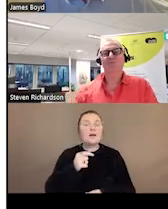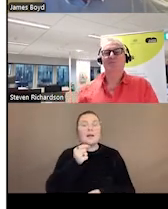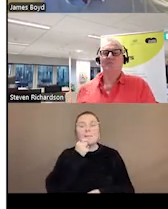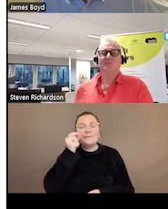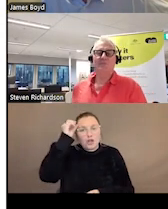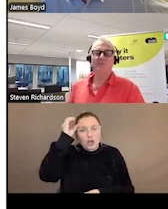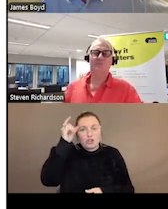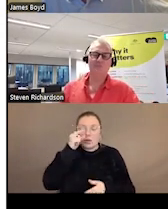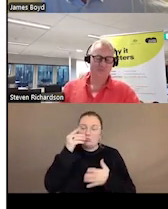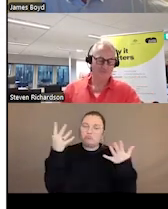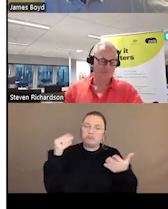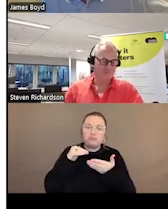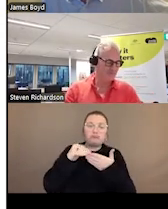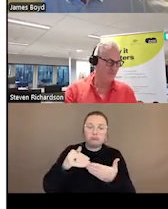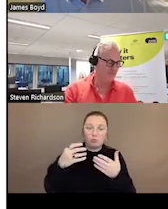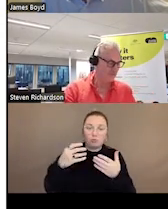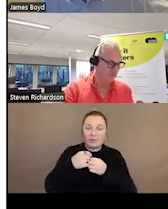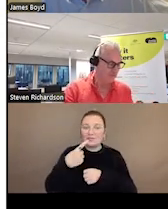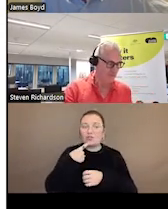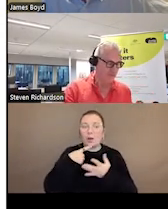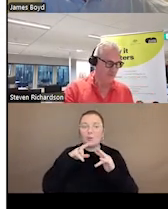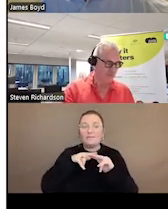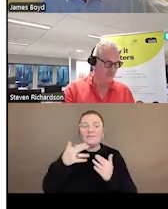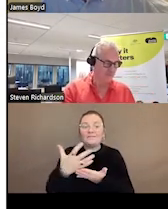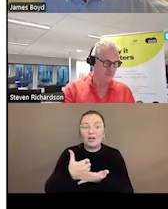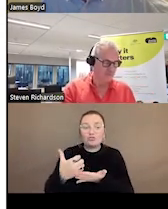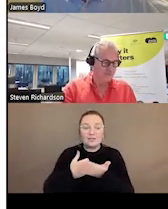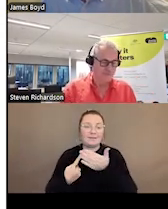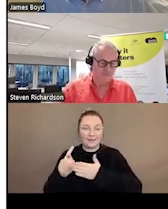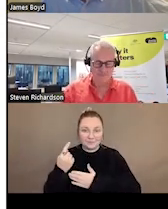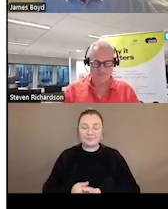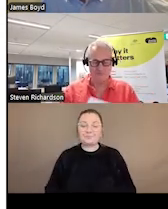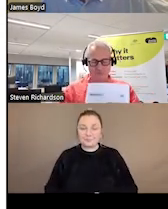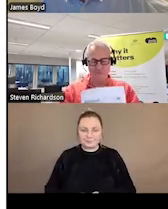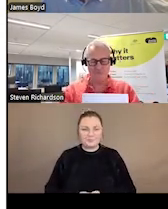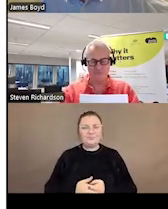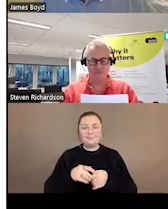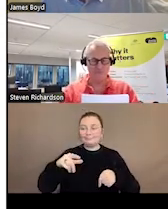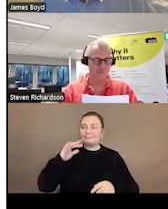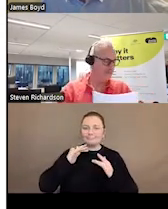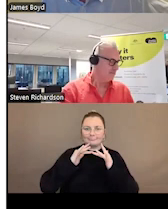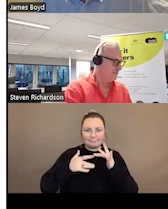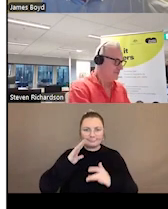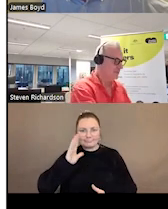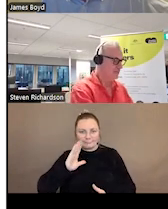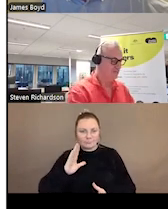long way with this type of fundraising event. The webinar's objectives are to understand the unique